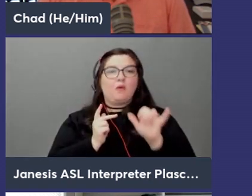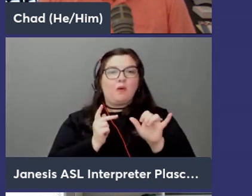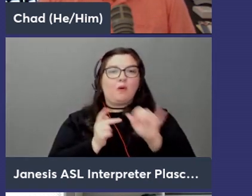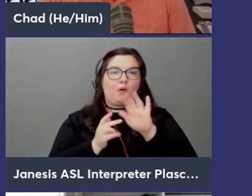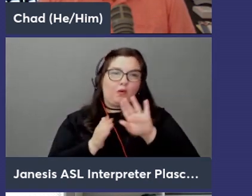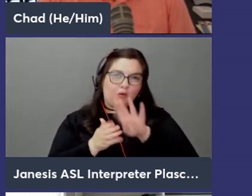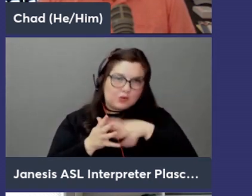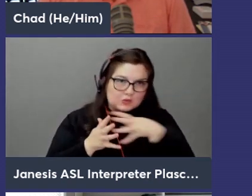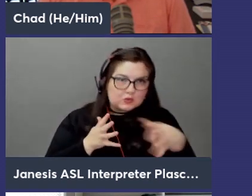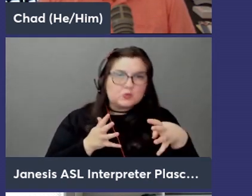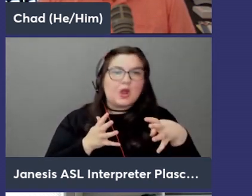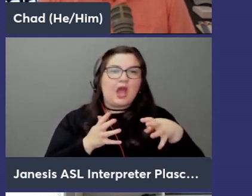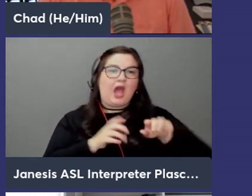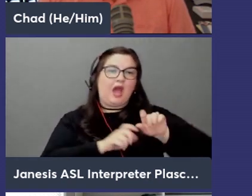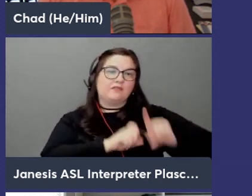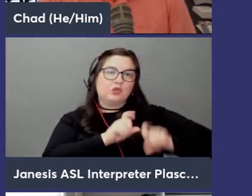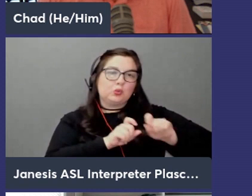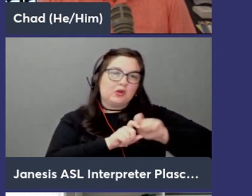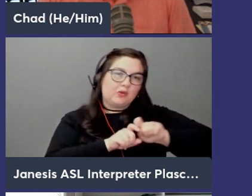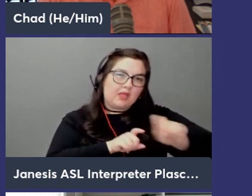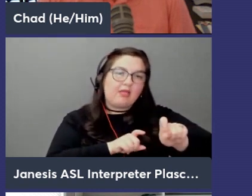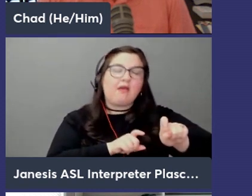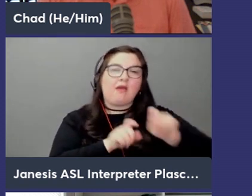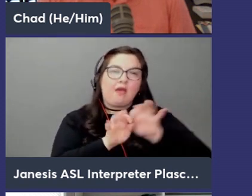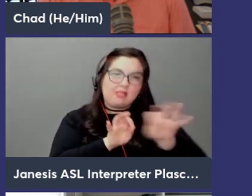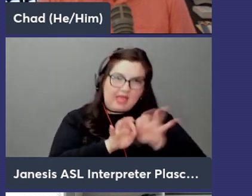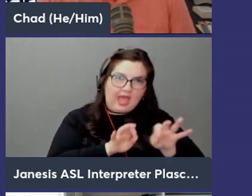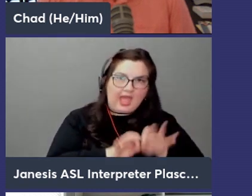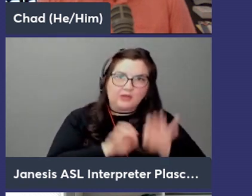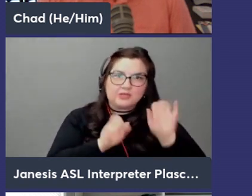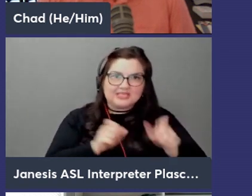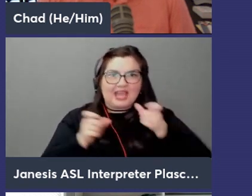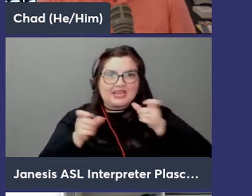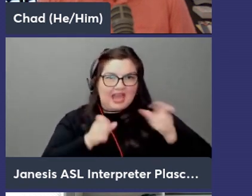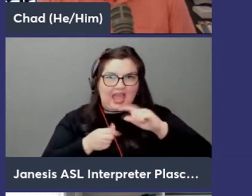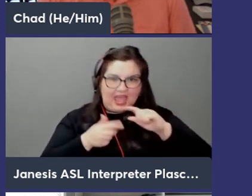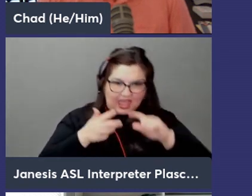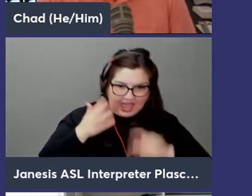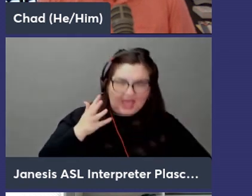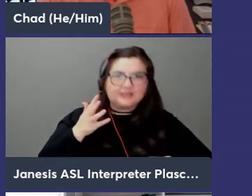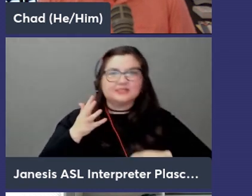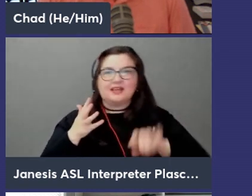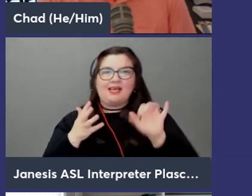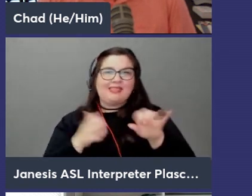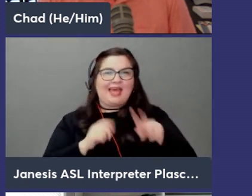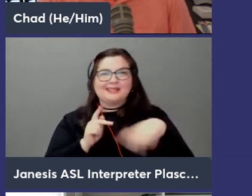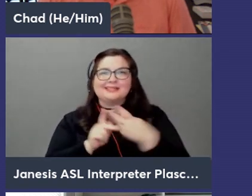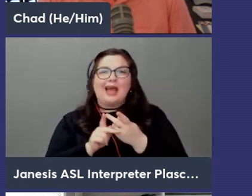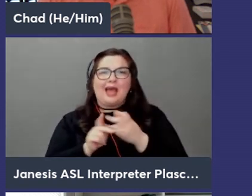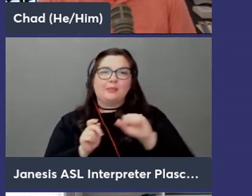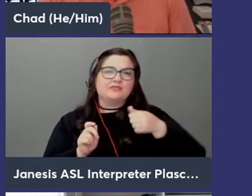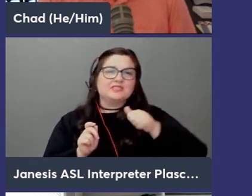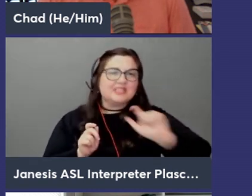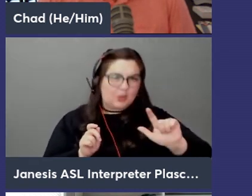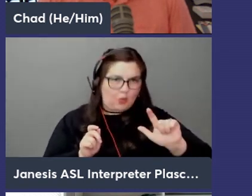are optimized to handle those questions that you would have to answer with recursive sequel. And in my opinion,